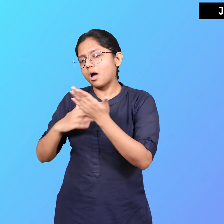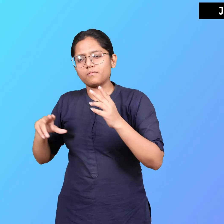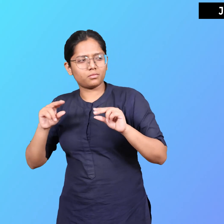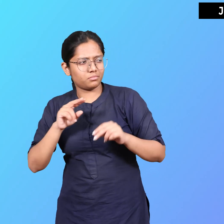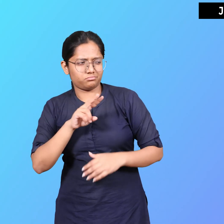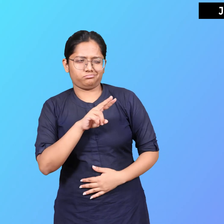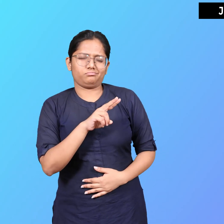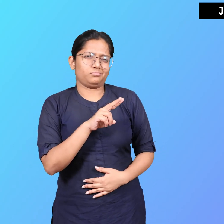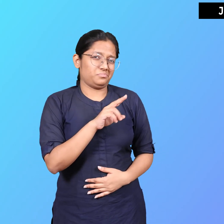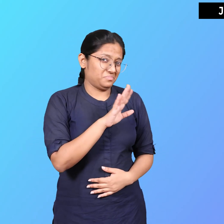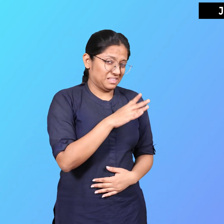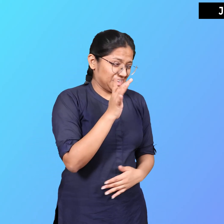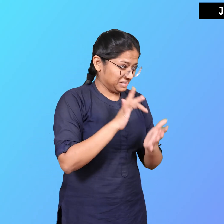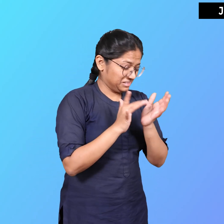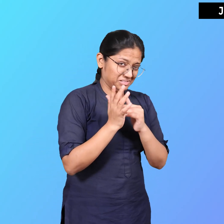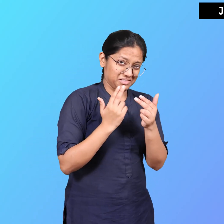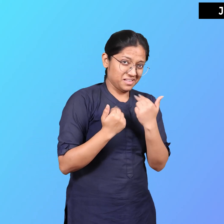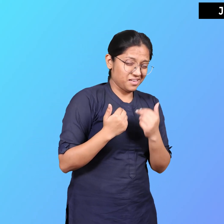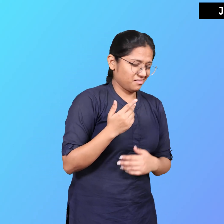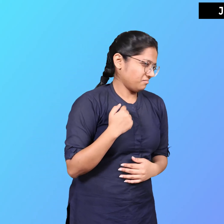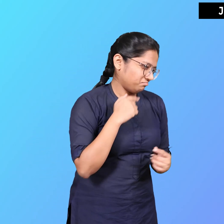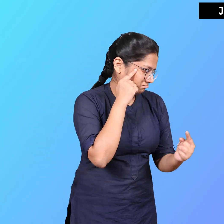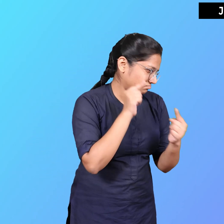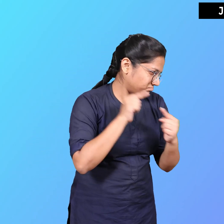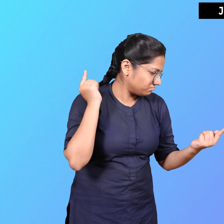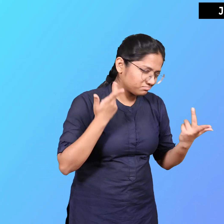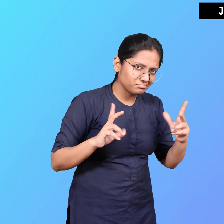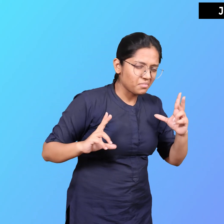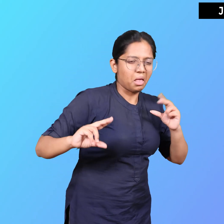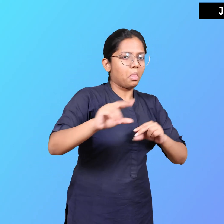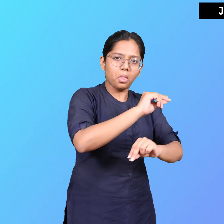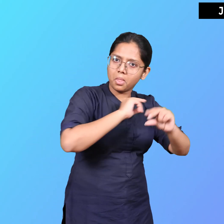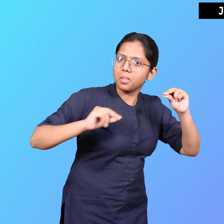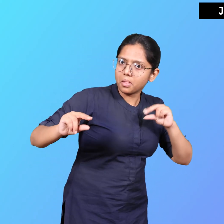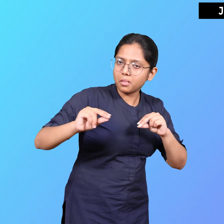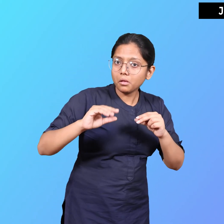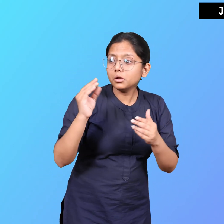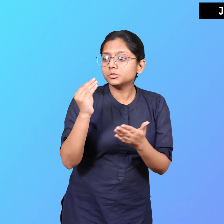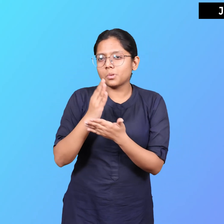So the people did not agree with each other about Jesus.